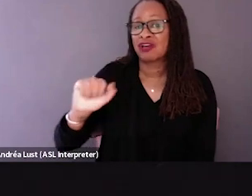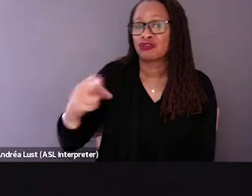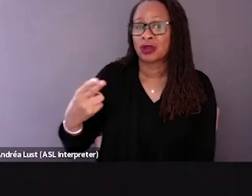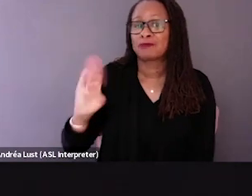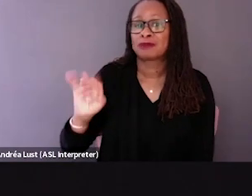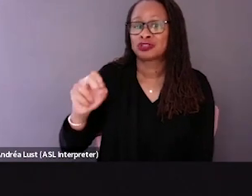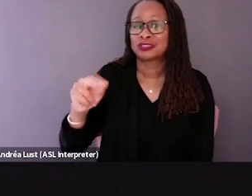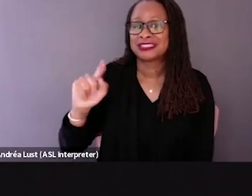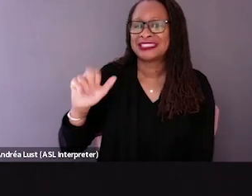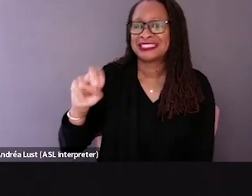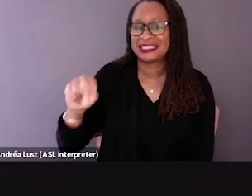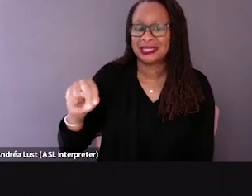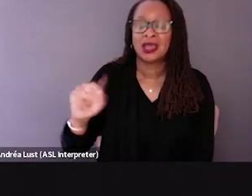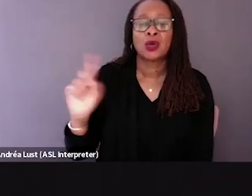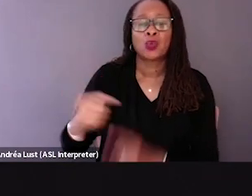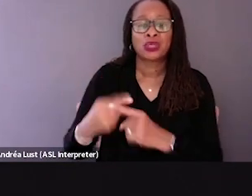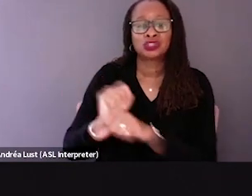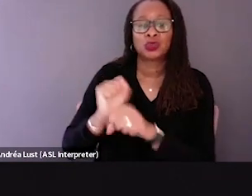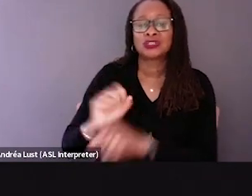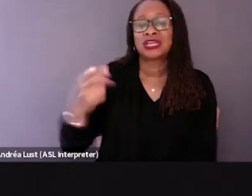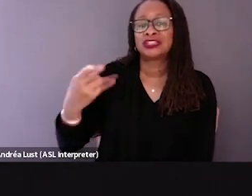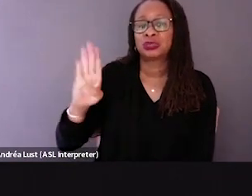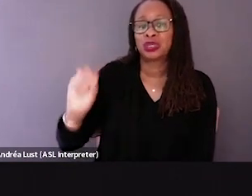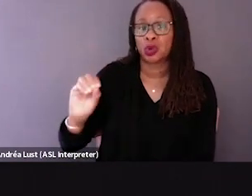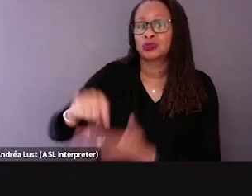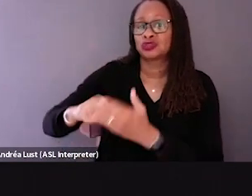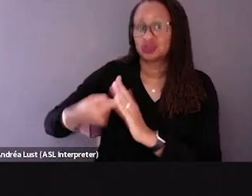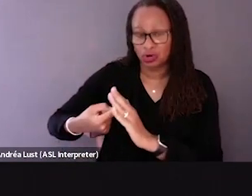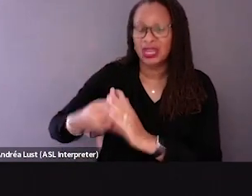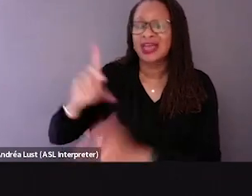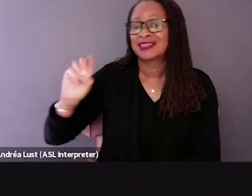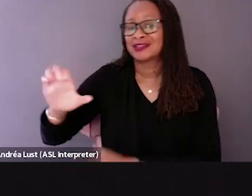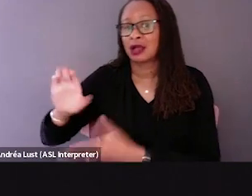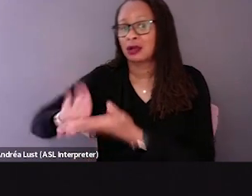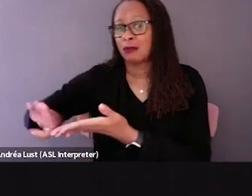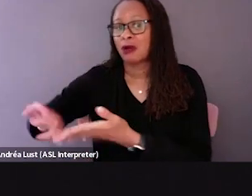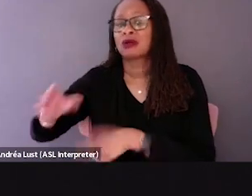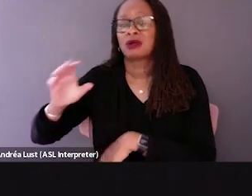she had recently started the documentary branch at Imagine, and they helped, they helped.